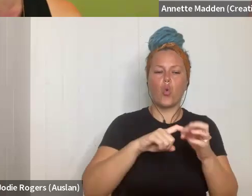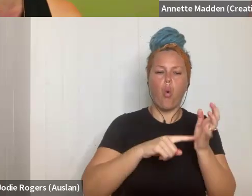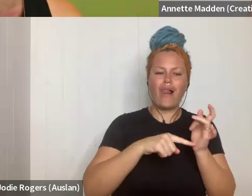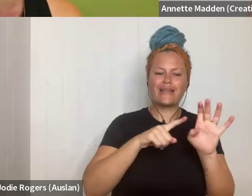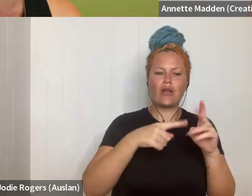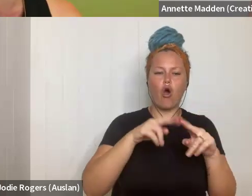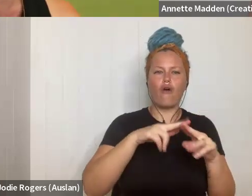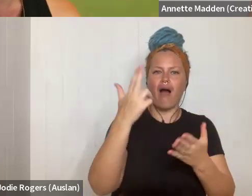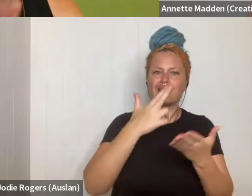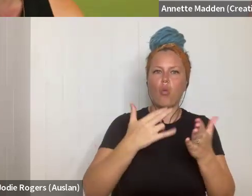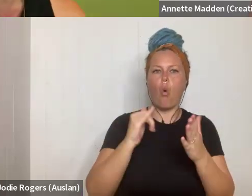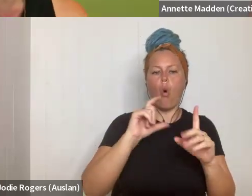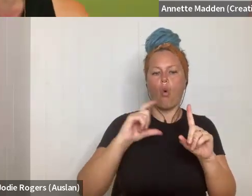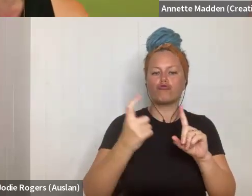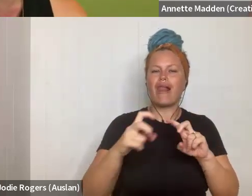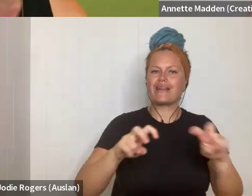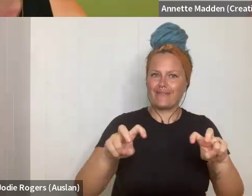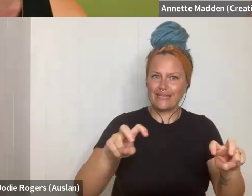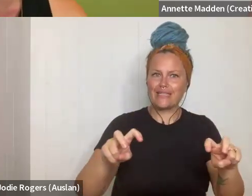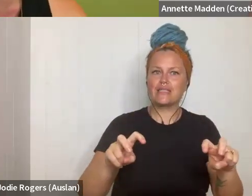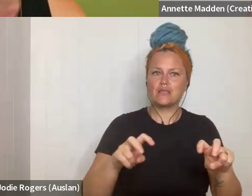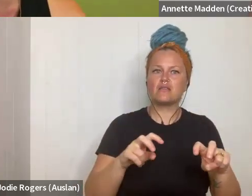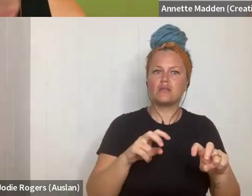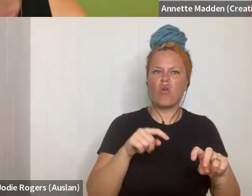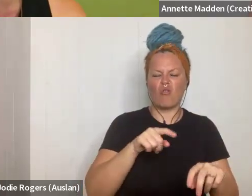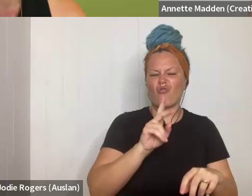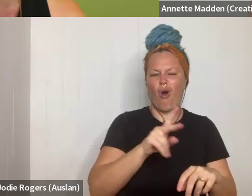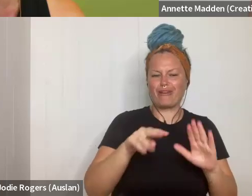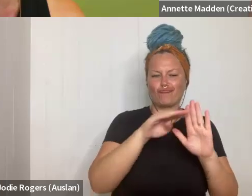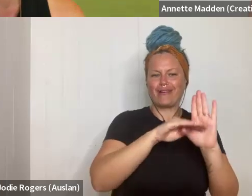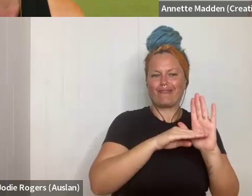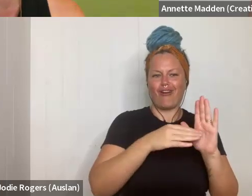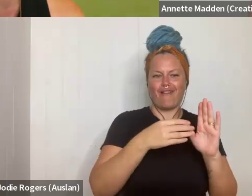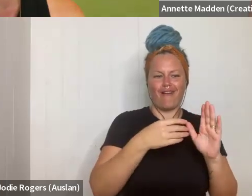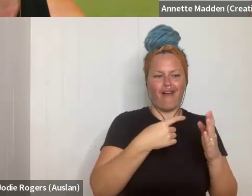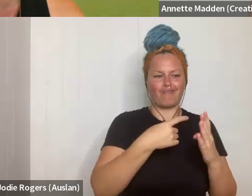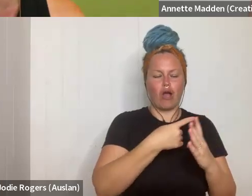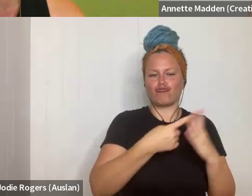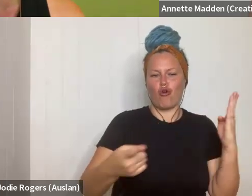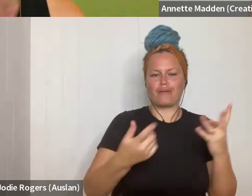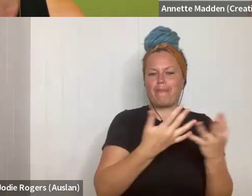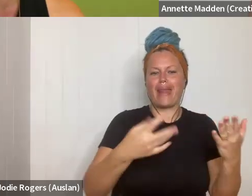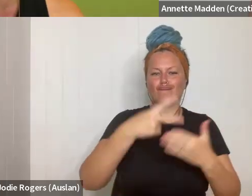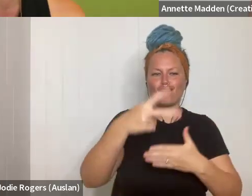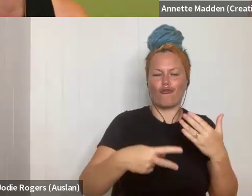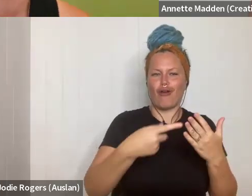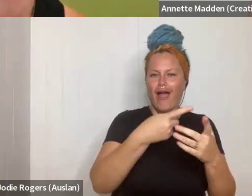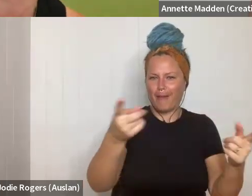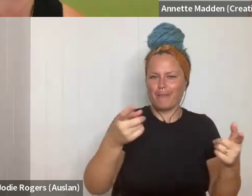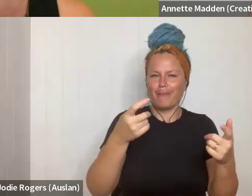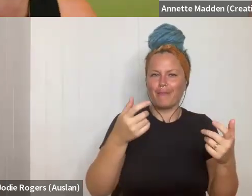. The first criteria for this one is, quality of